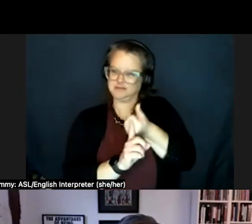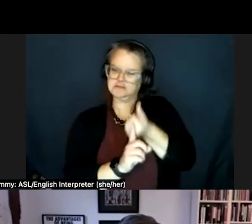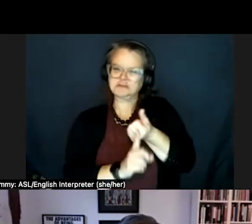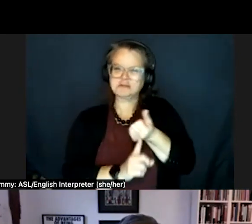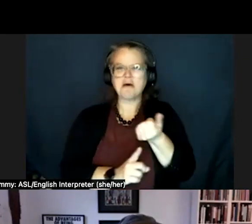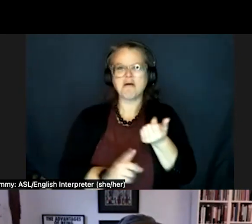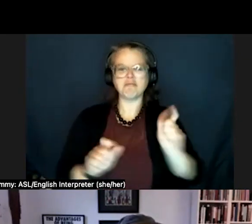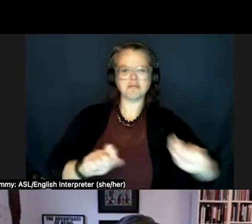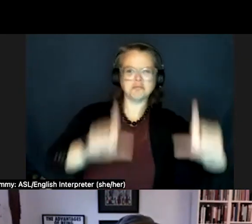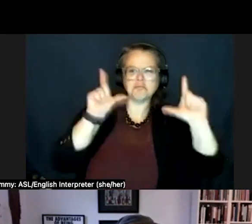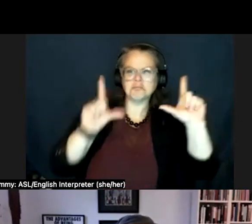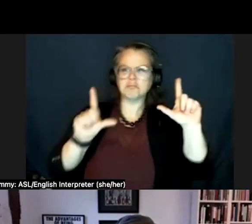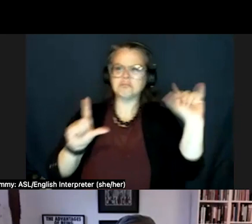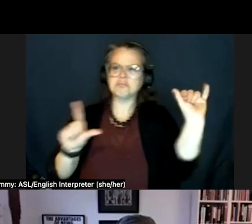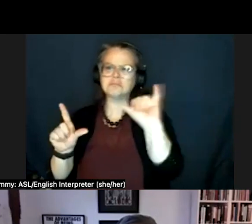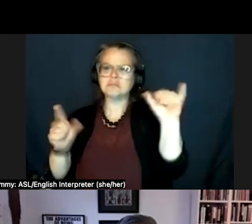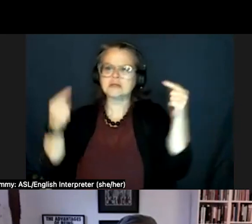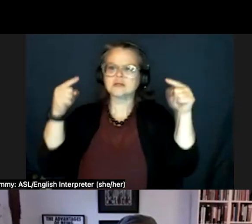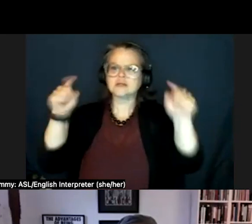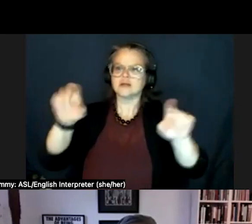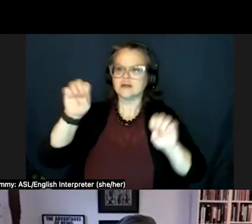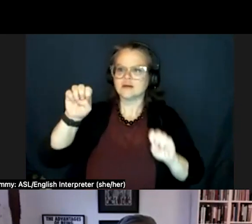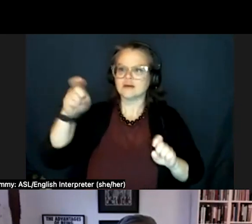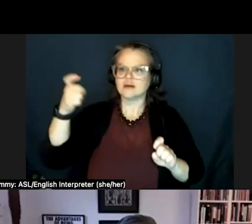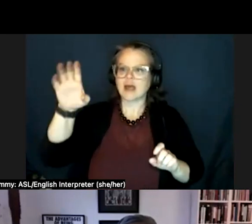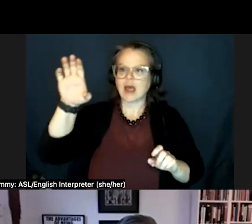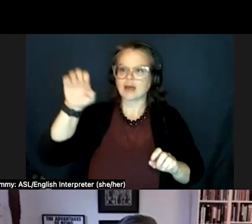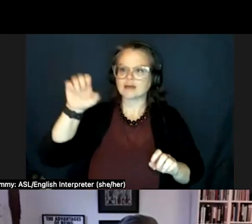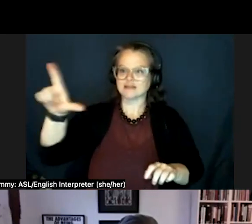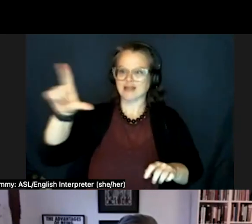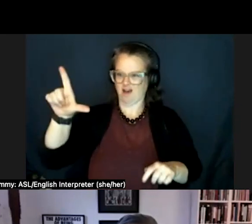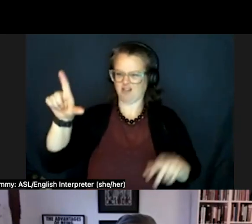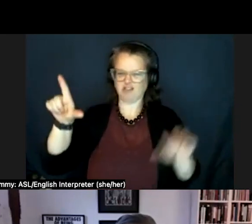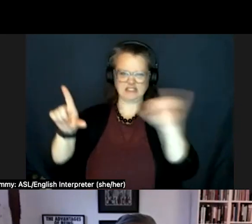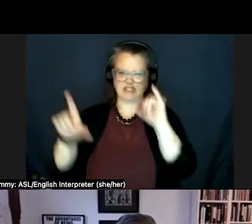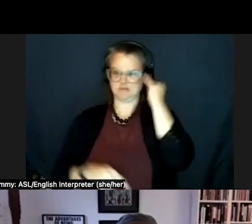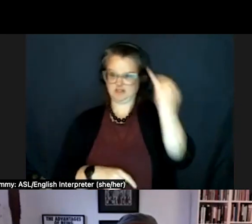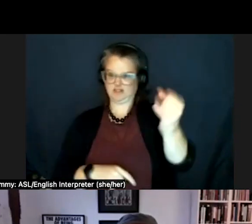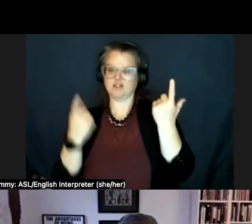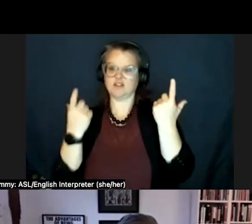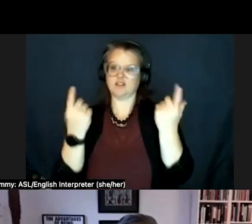it lets you put in information in a whole bunch of rows that you can cross-reference in all sorts